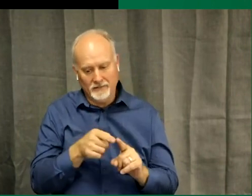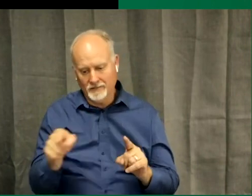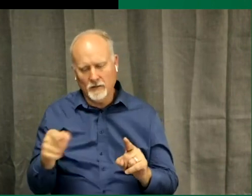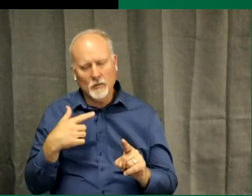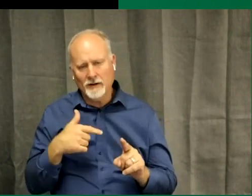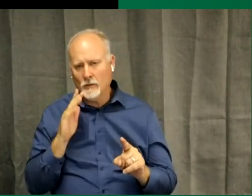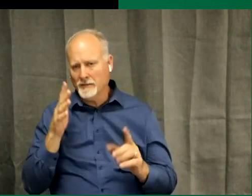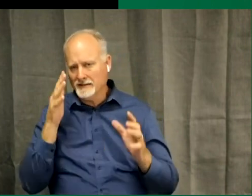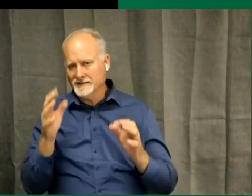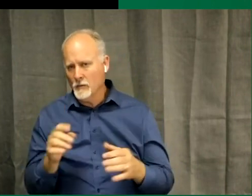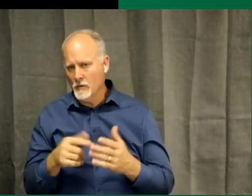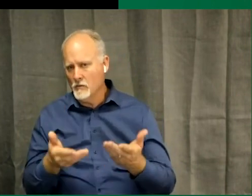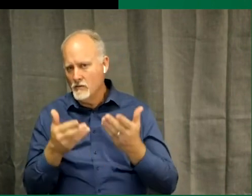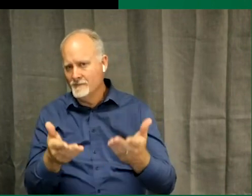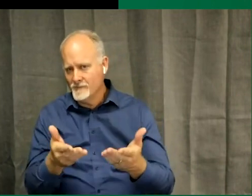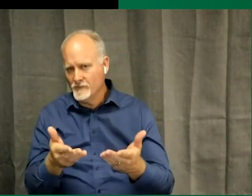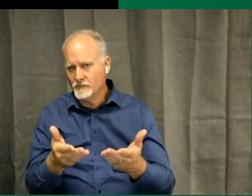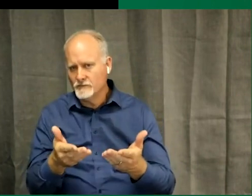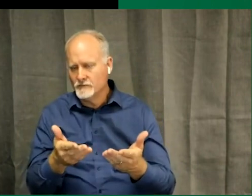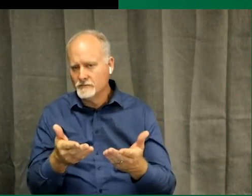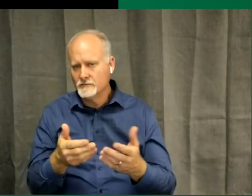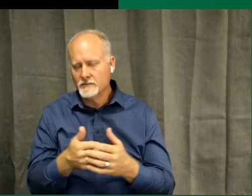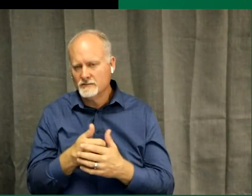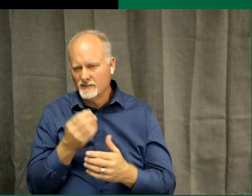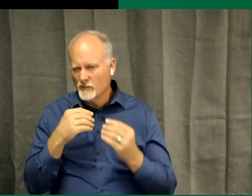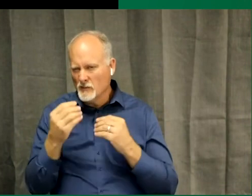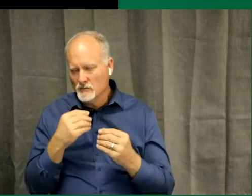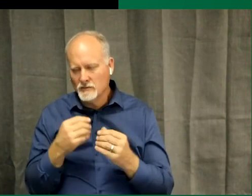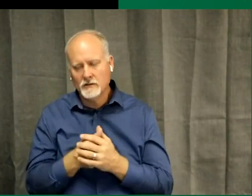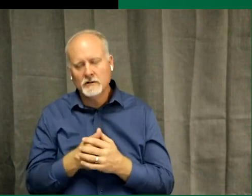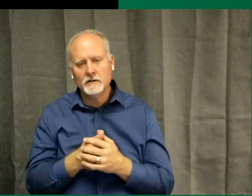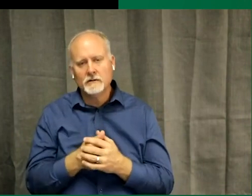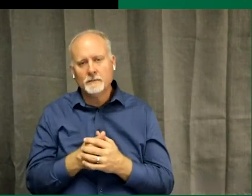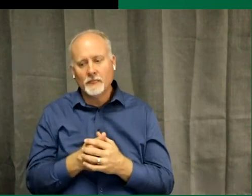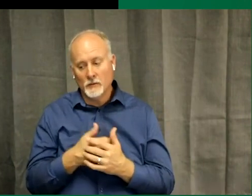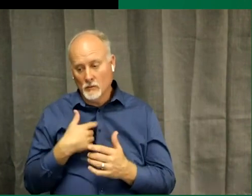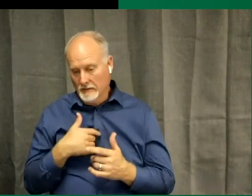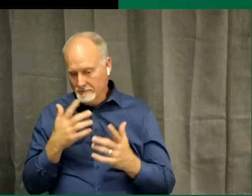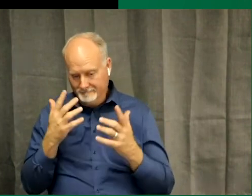about what to offer in campus dining and as soon as we have good information and and can make